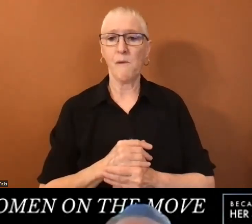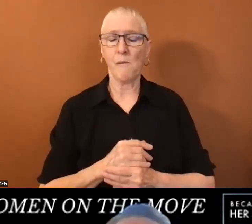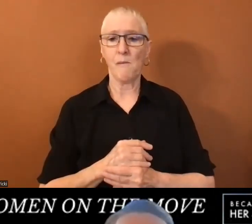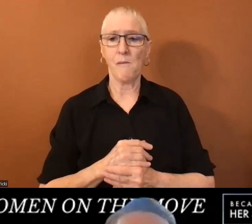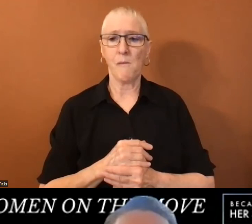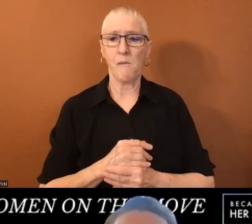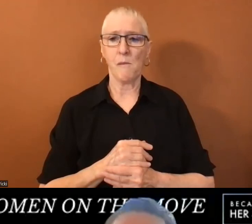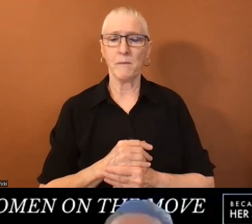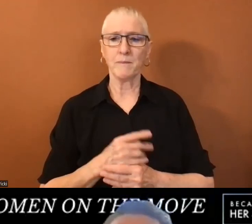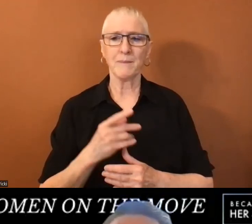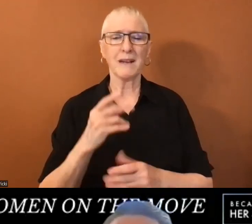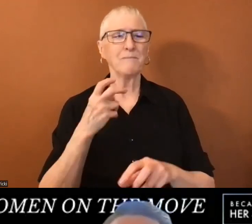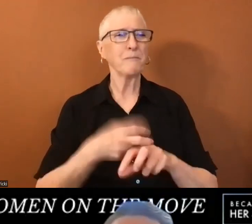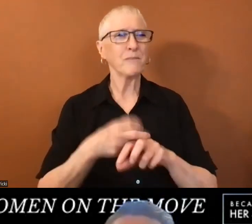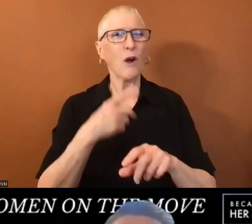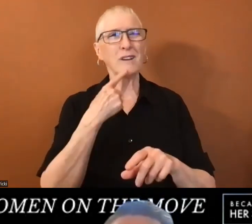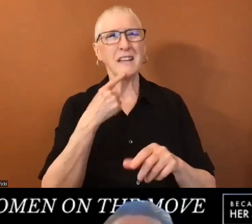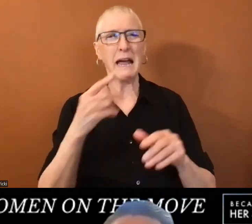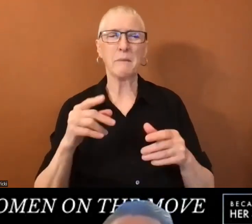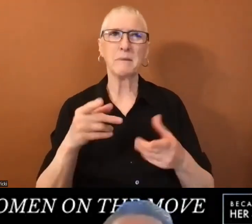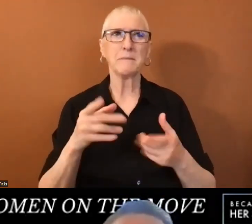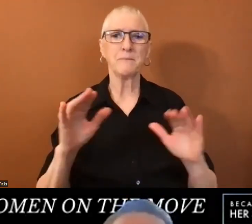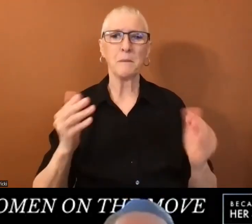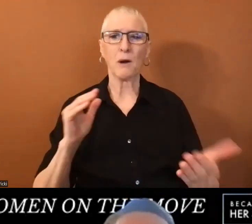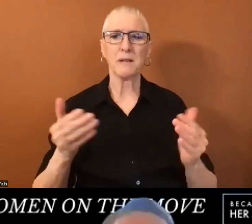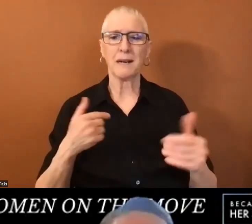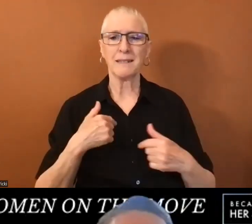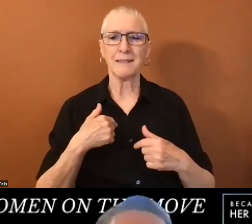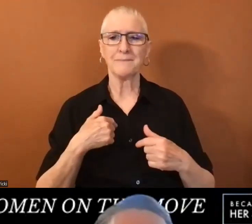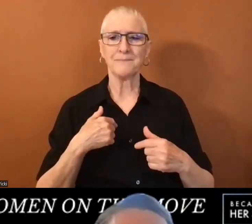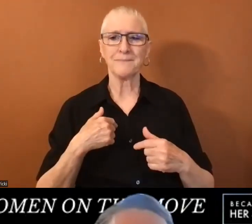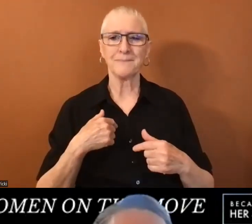Sarah: It's kind of hard to say in comparison, you know, because I am a woman um and I haven't